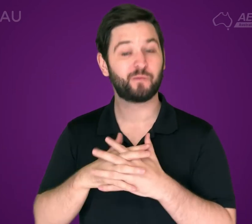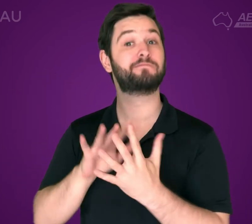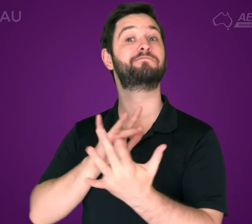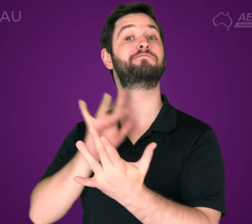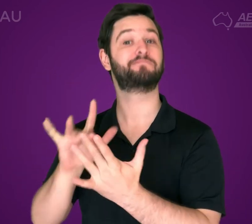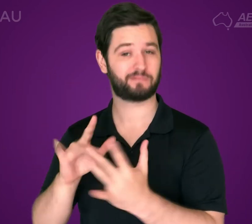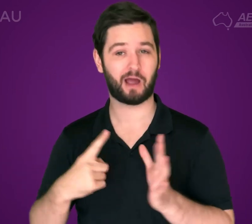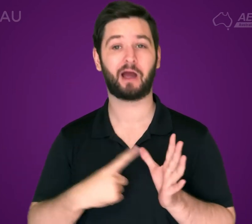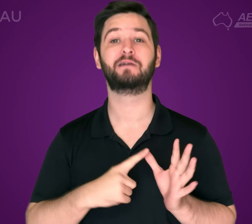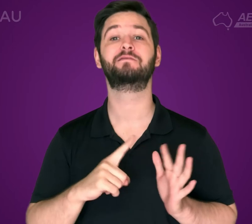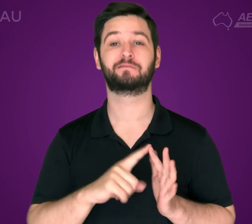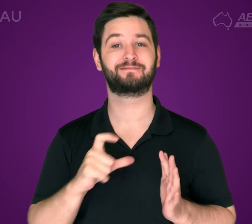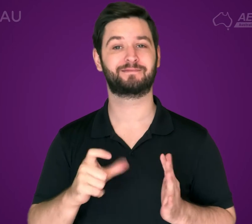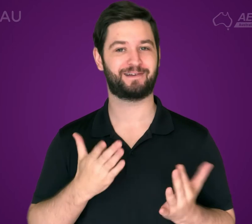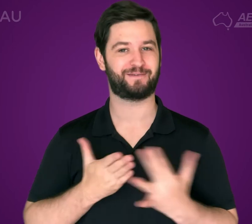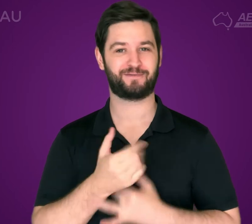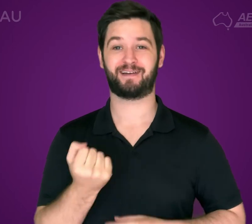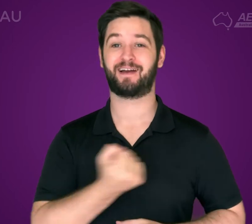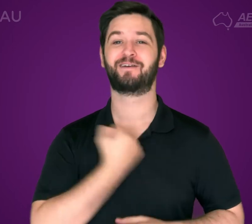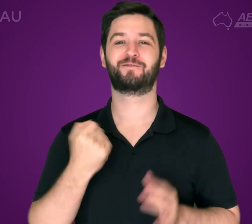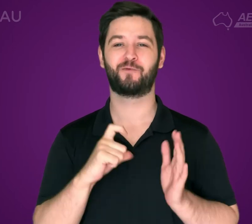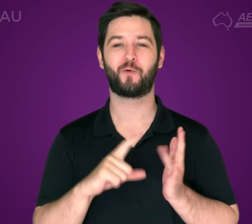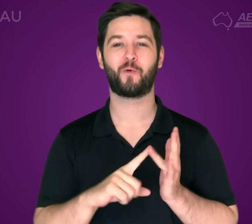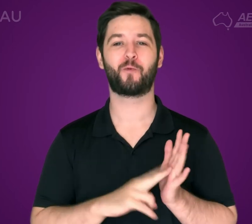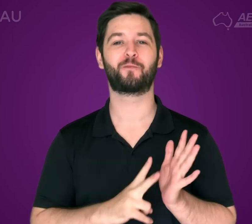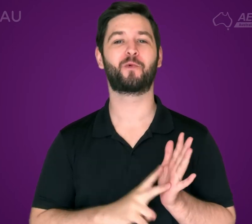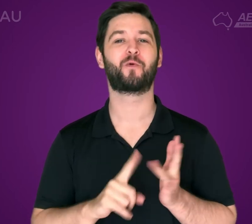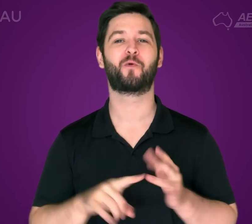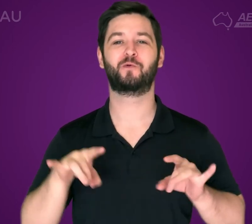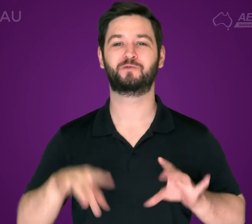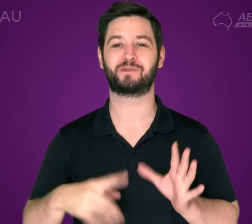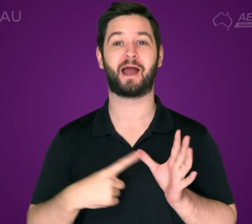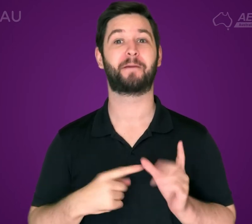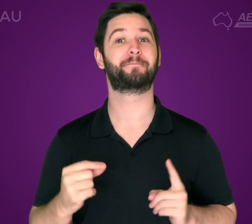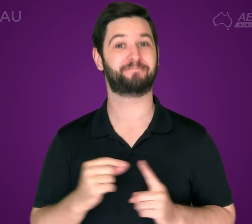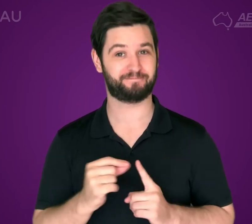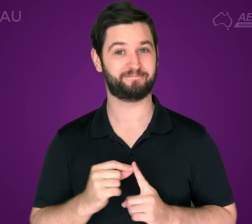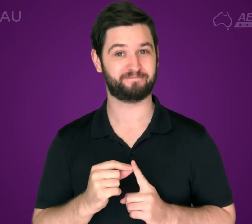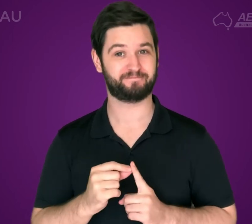by contacting the Australian Electoral Commission through Convo Australia.